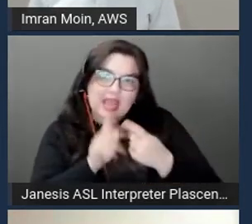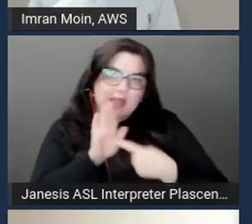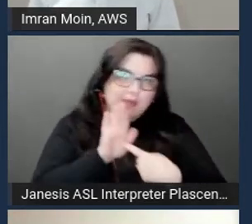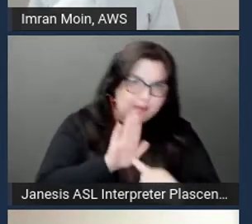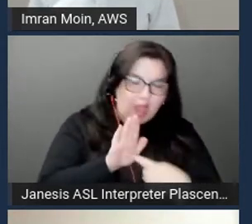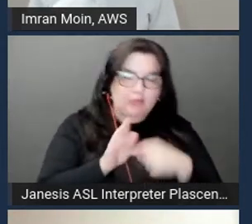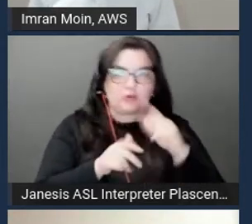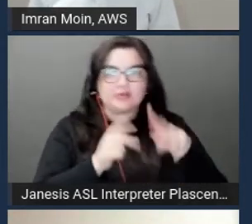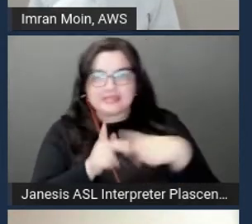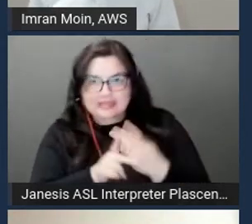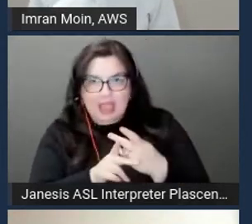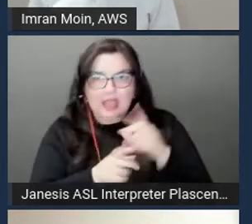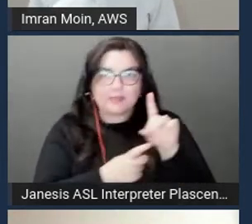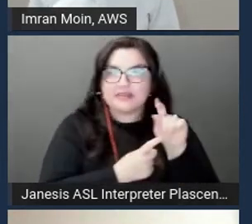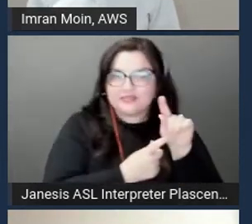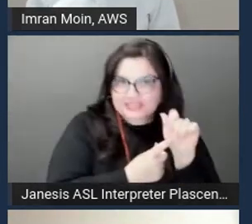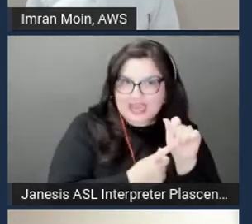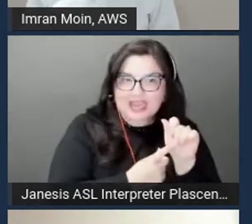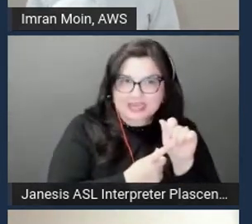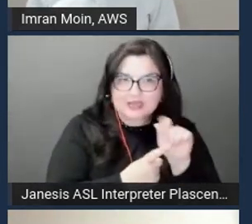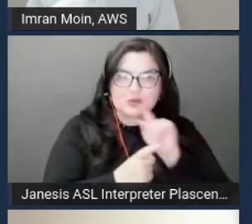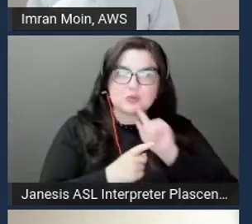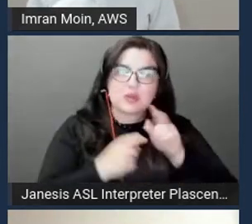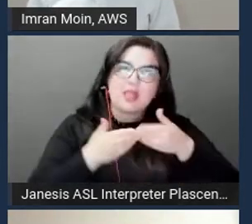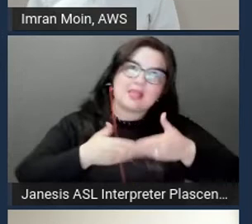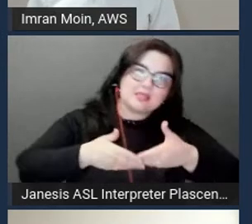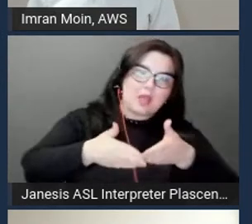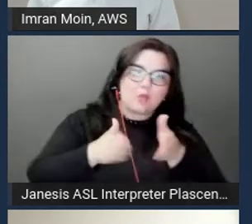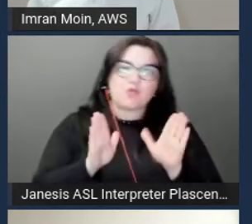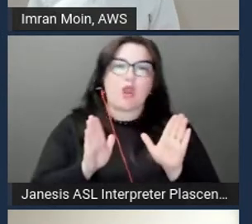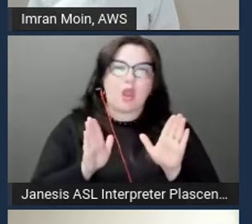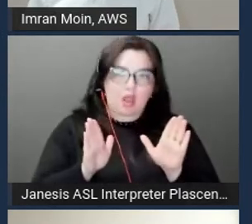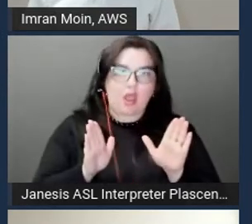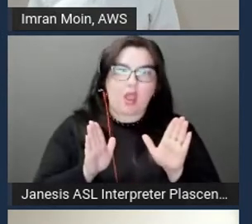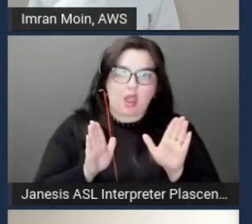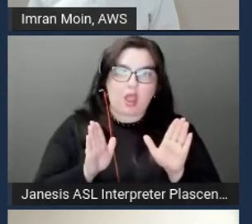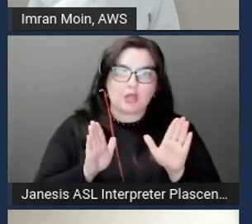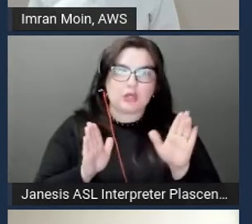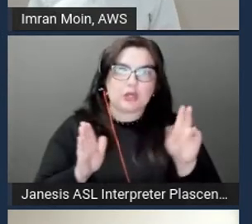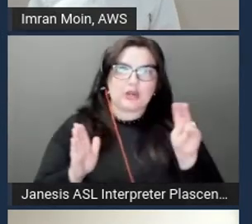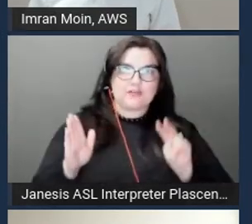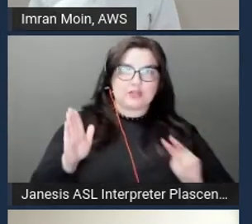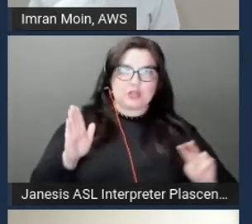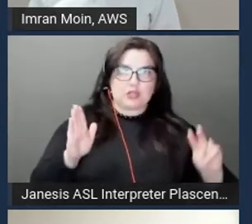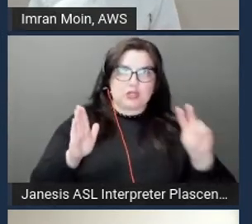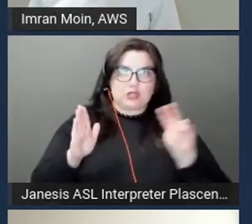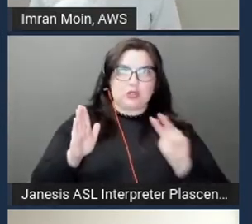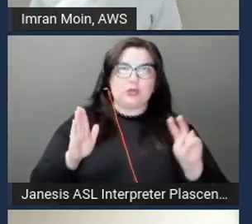But I think the broader step back, this is the solution will support all of these,